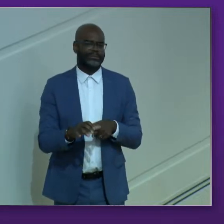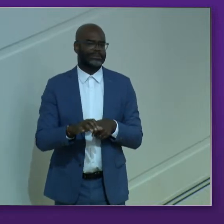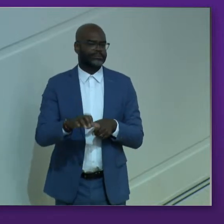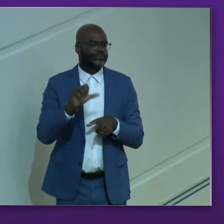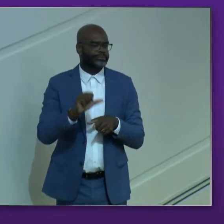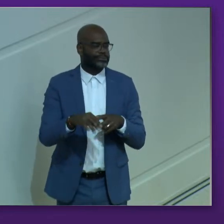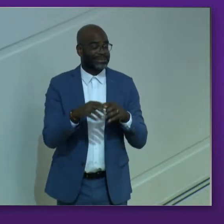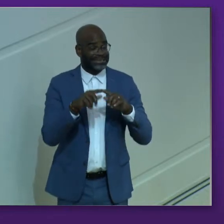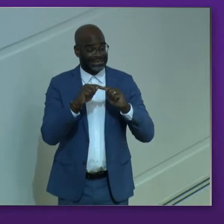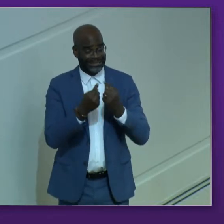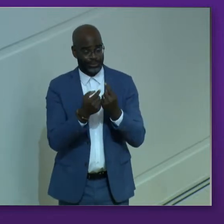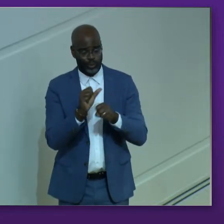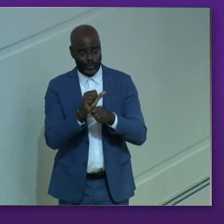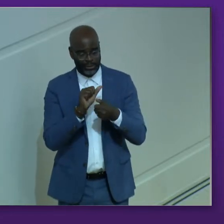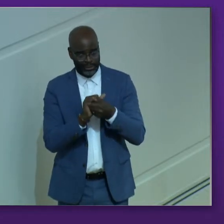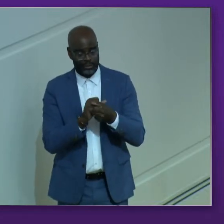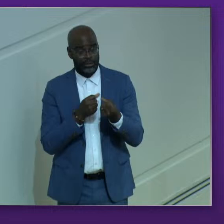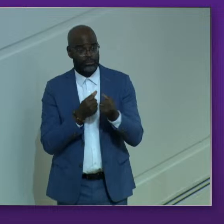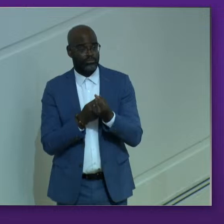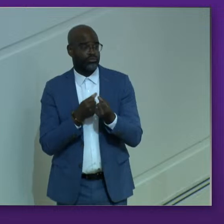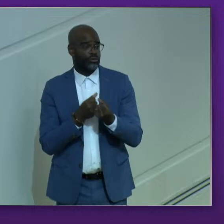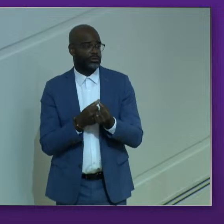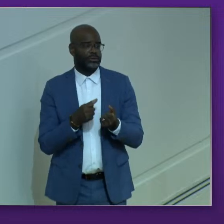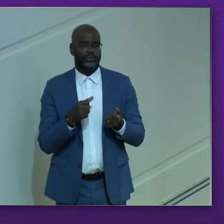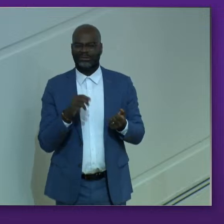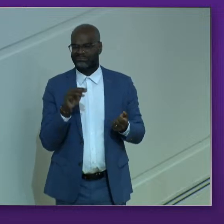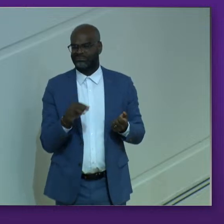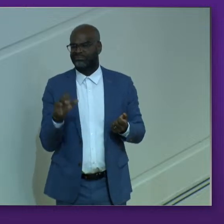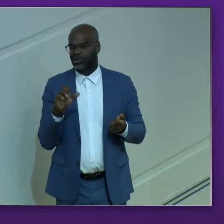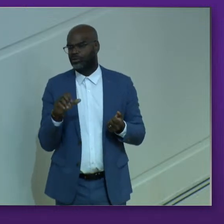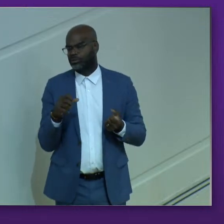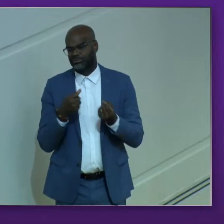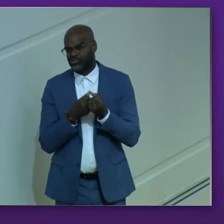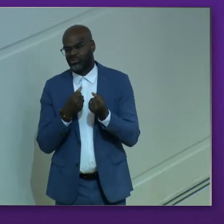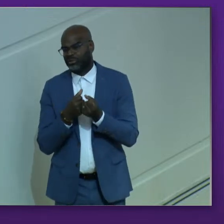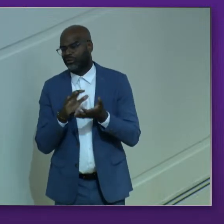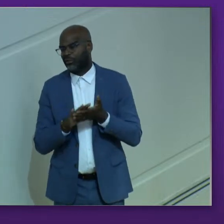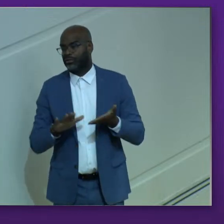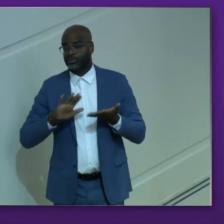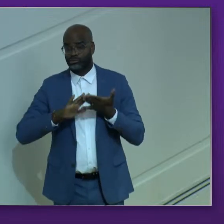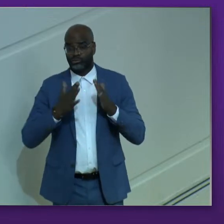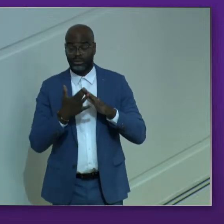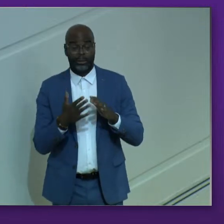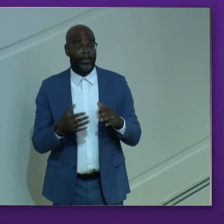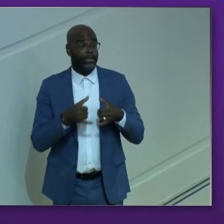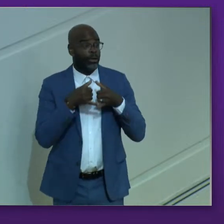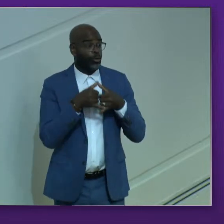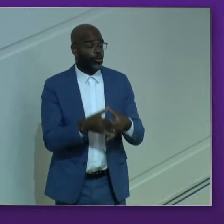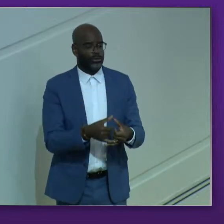TEAM EFFORT AWARDS ARE GIVEN TO RECOGNIZE EXCEPTIONAL CONTRIBUTIONS OF THE TEAMS